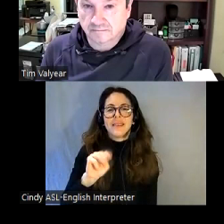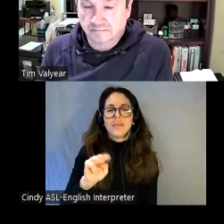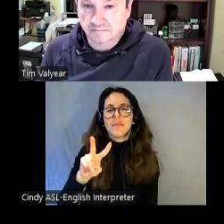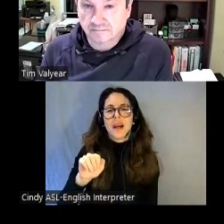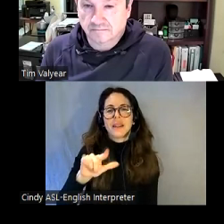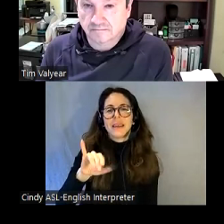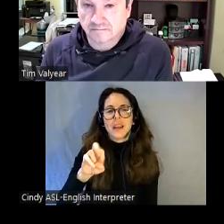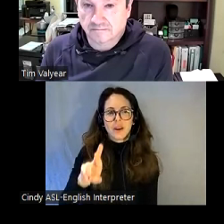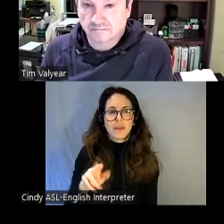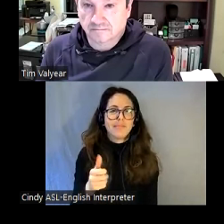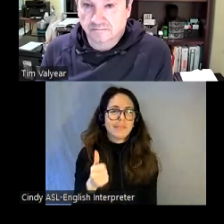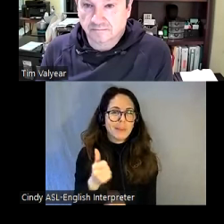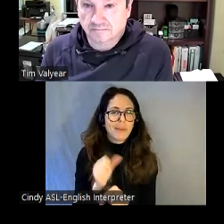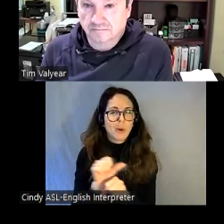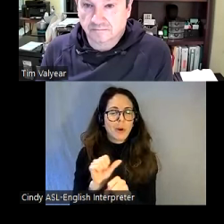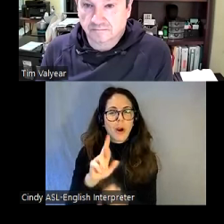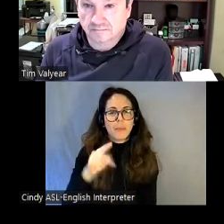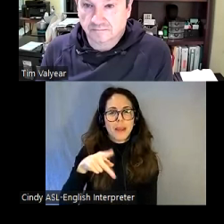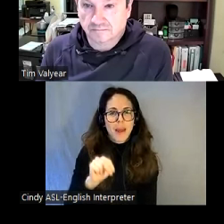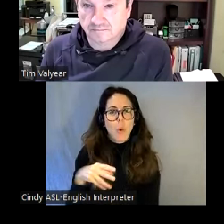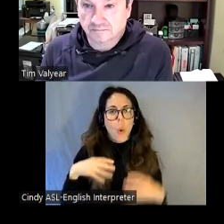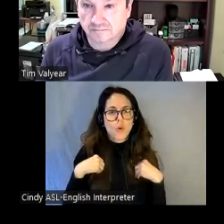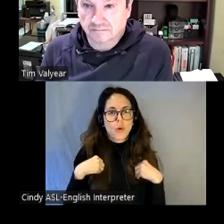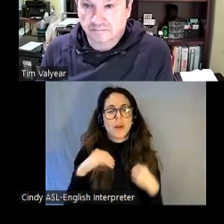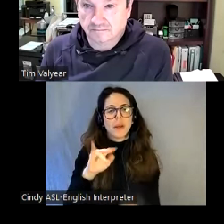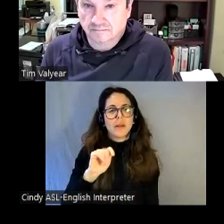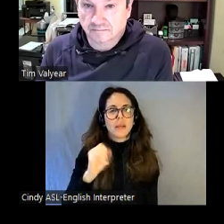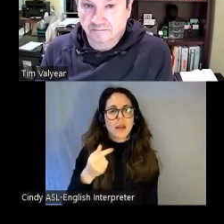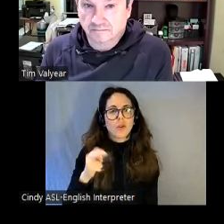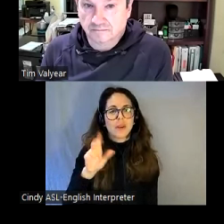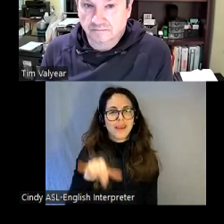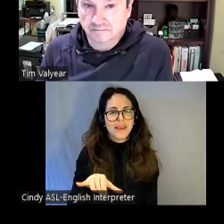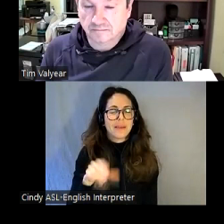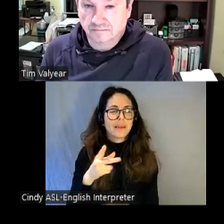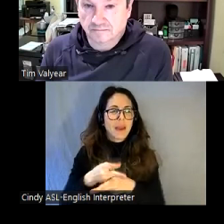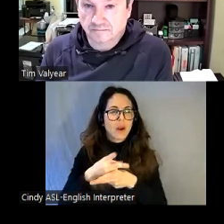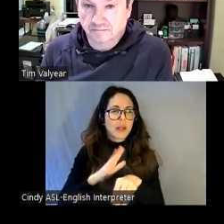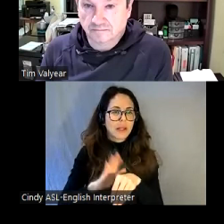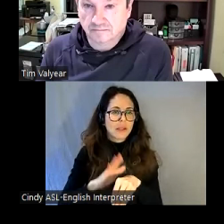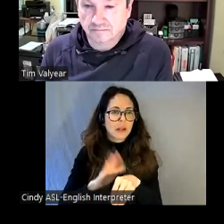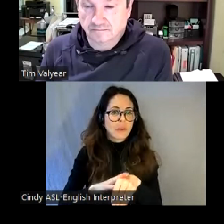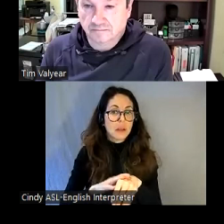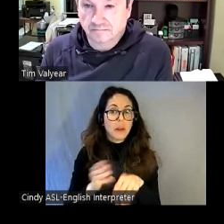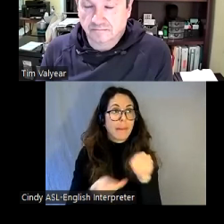property of